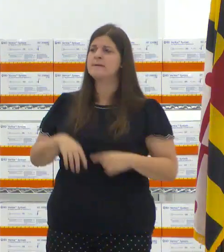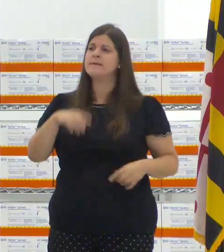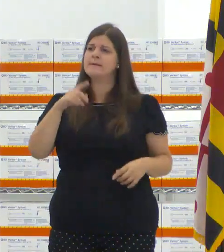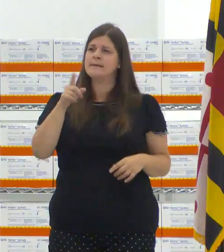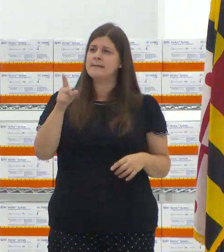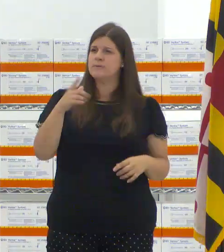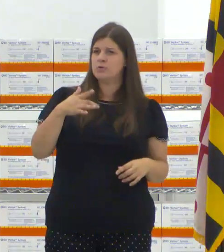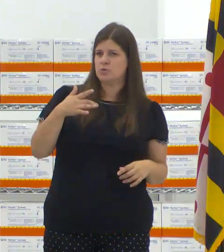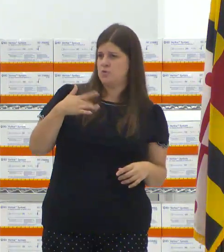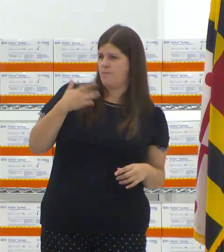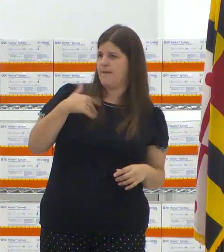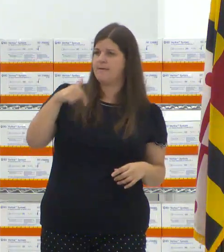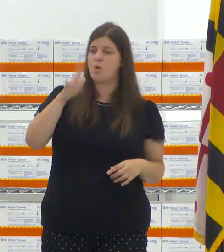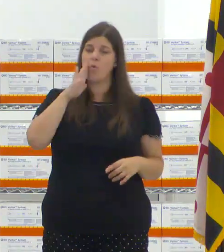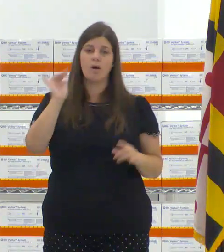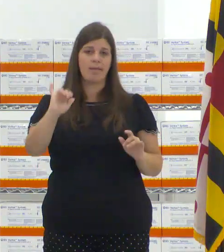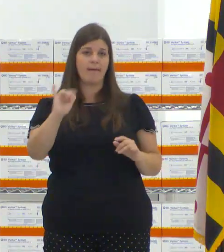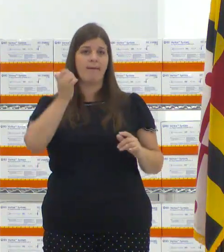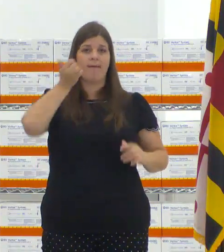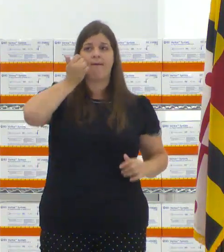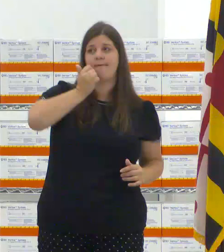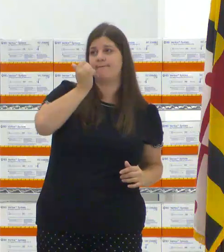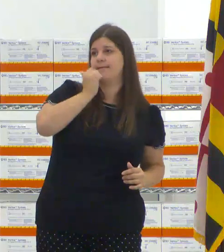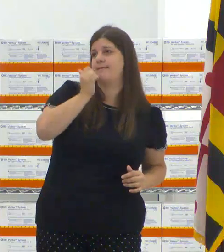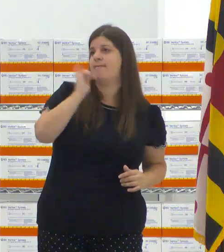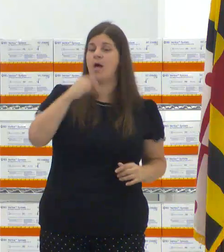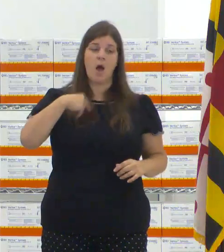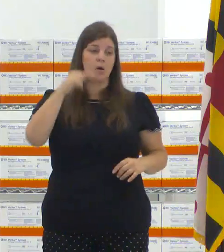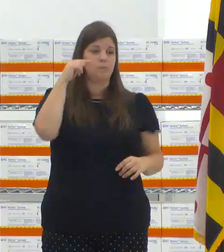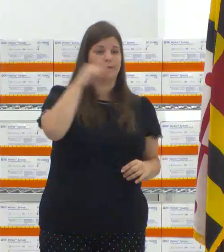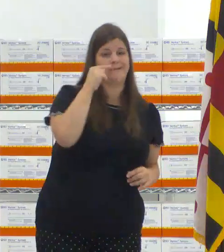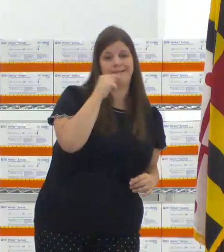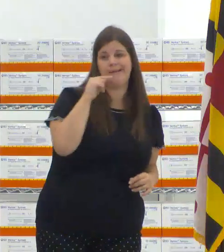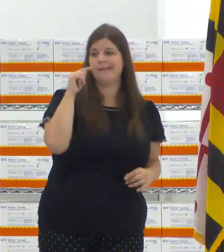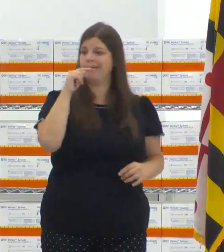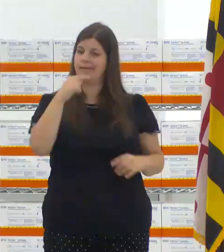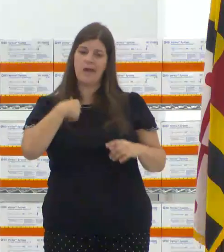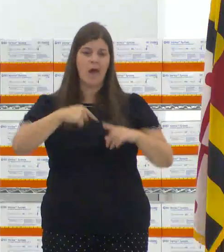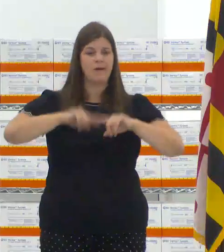And particularly in congregate settings where people are close together, like nursing homes or corrections, that becomes really important.